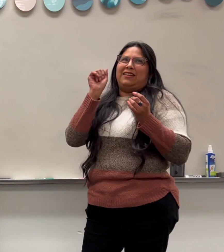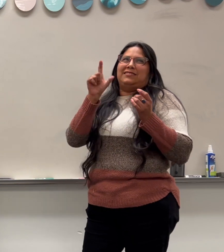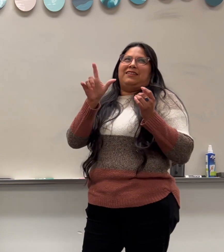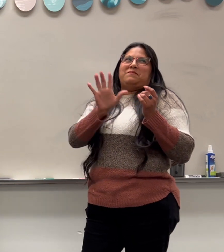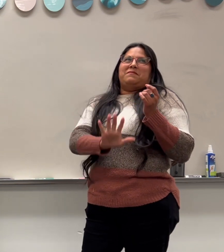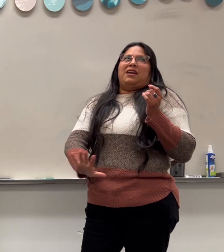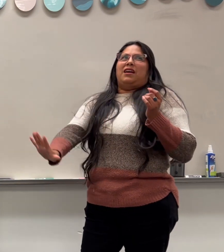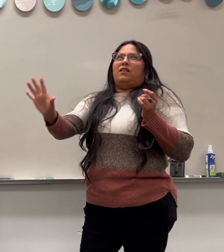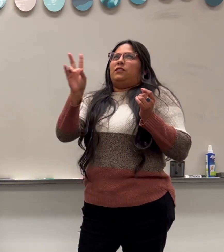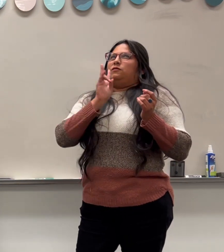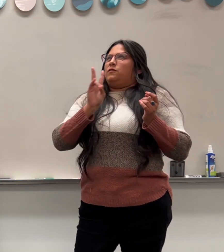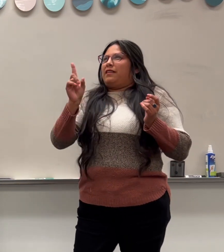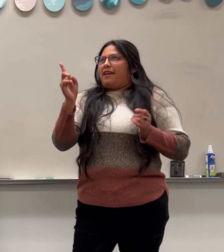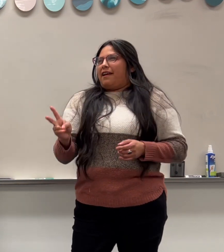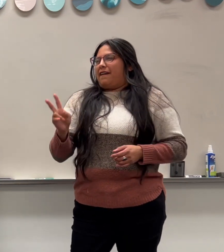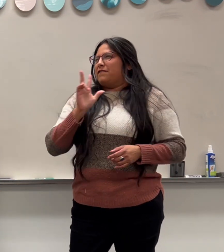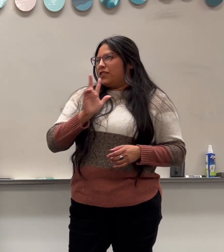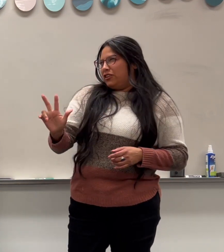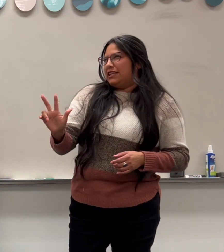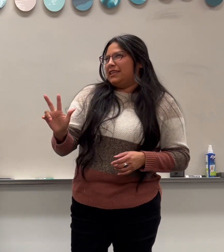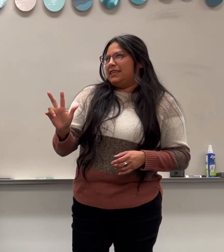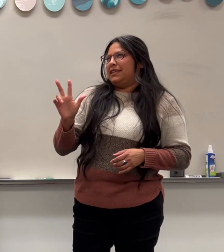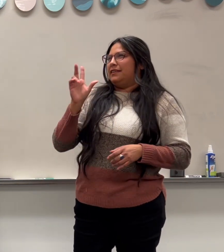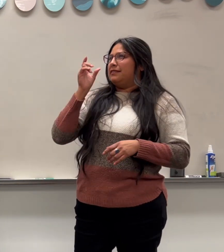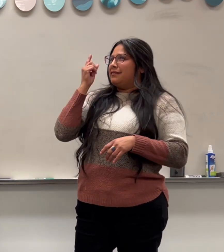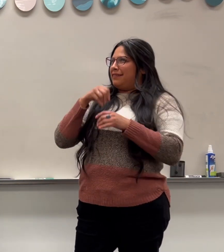I first learned ASL I think I was about two and a half two and a half three